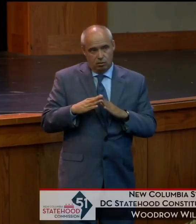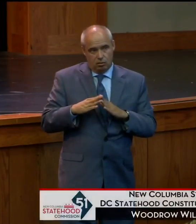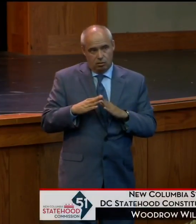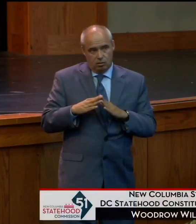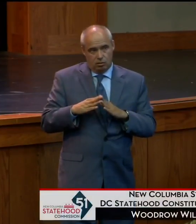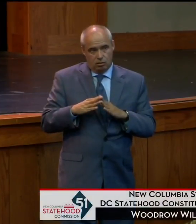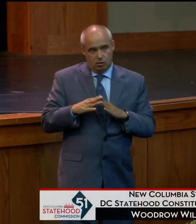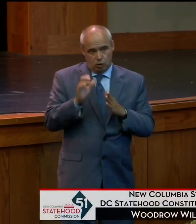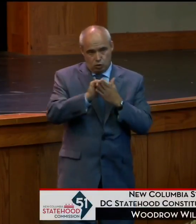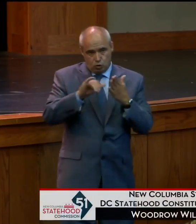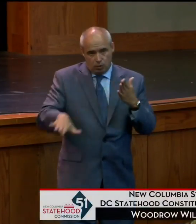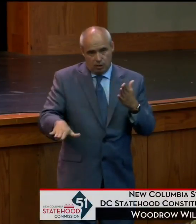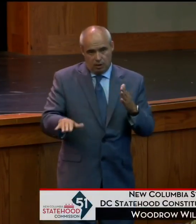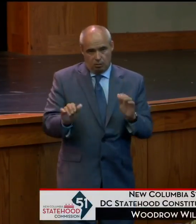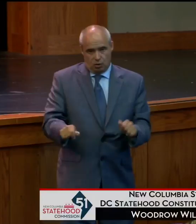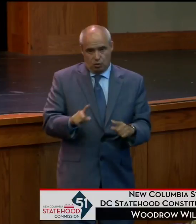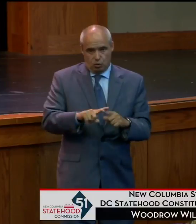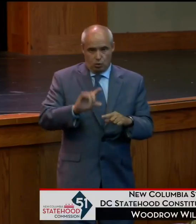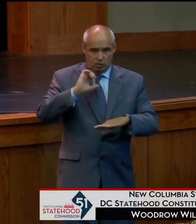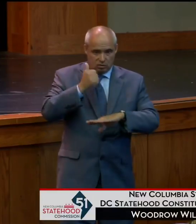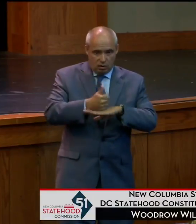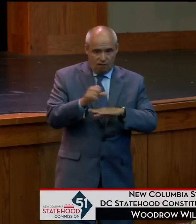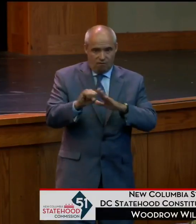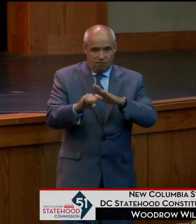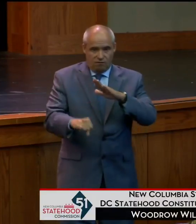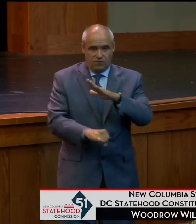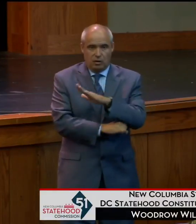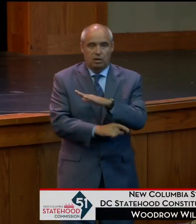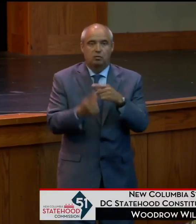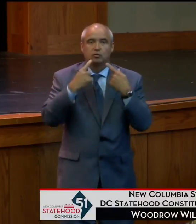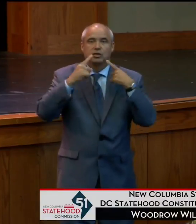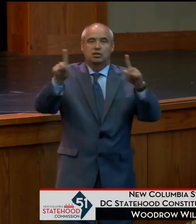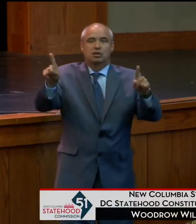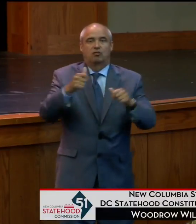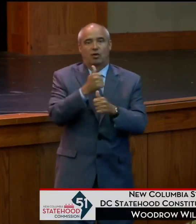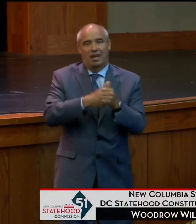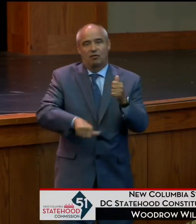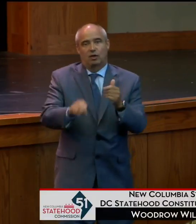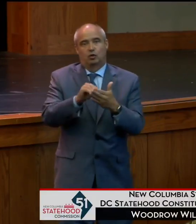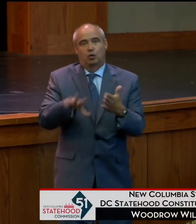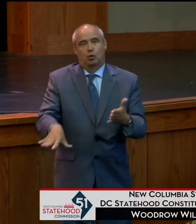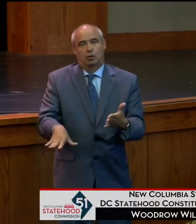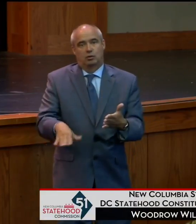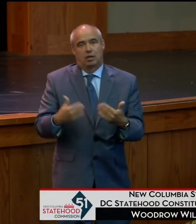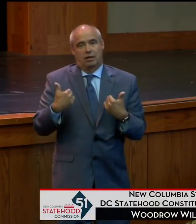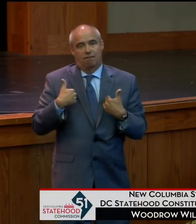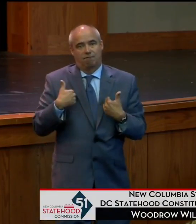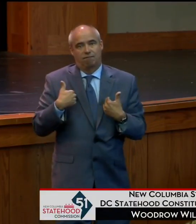THEY STRIP US OF THE ABILITY TO LAY THE FOUNDATION FOR SUCCESS FOR EVERY STUDENT.